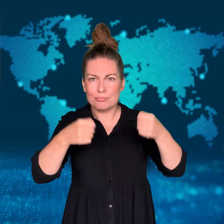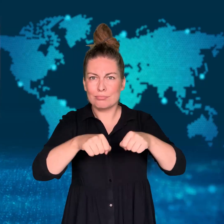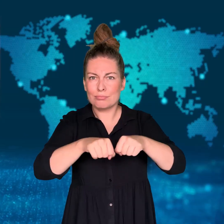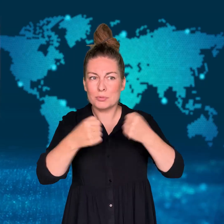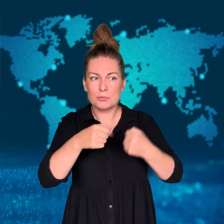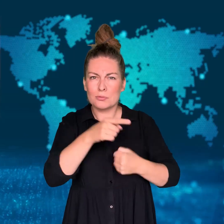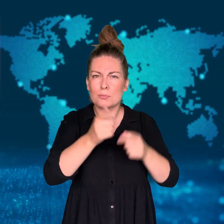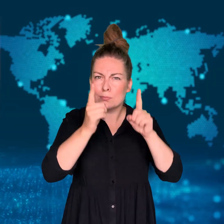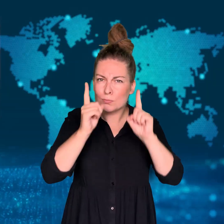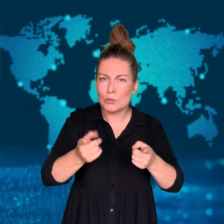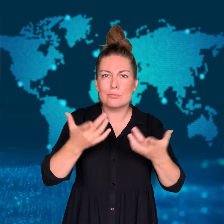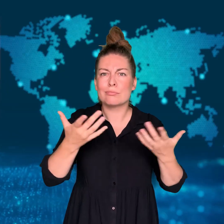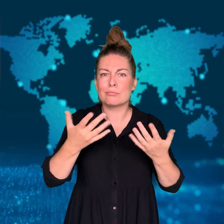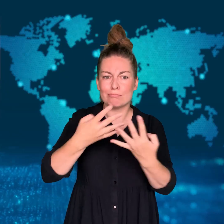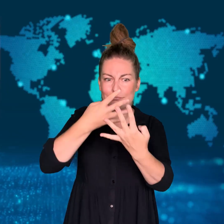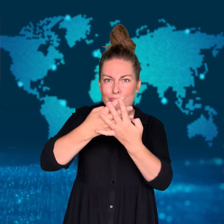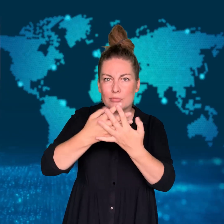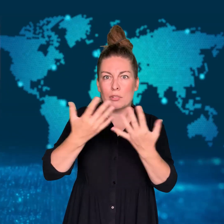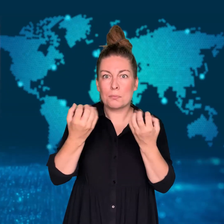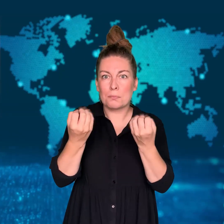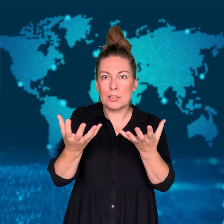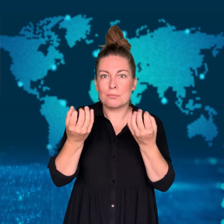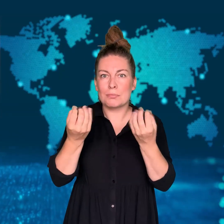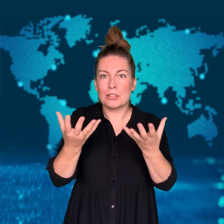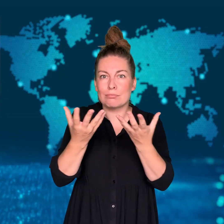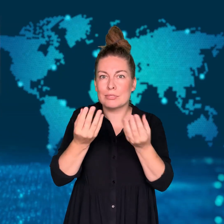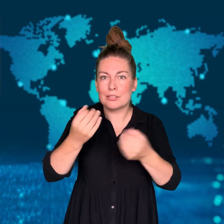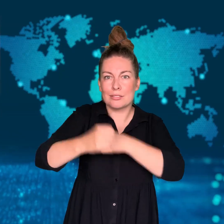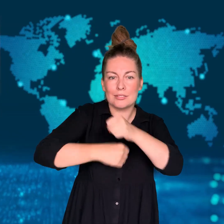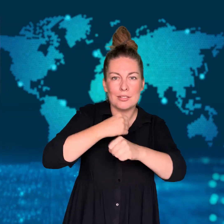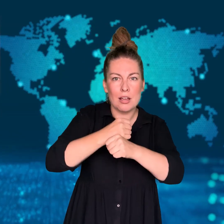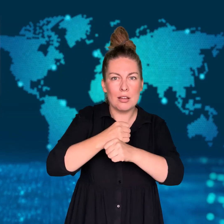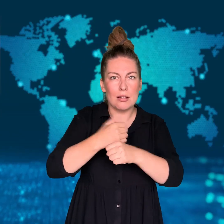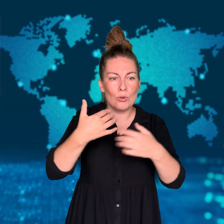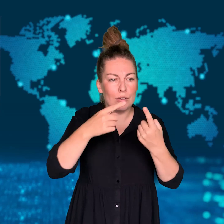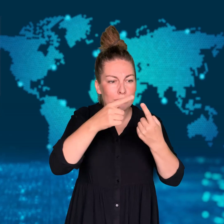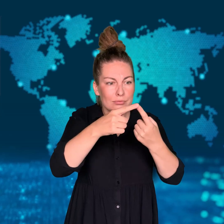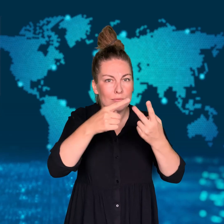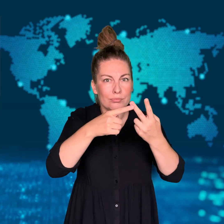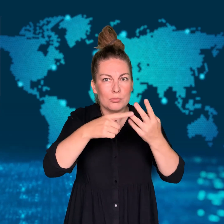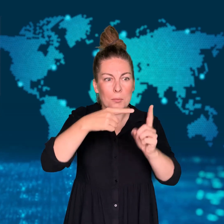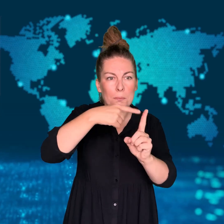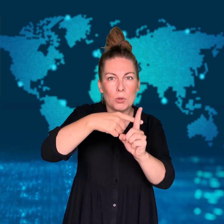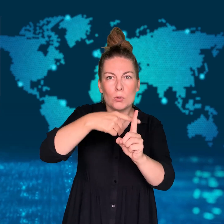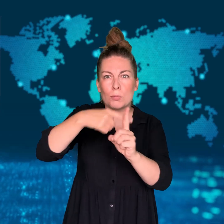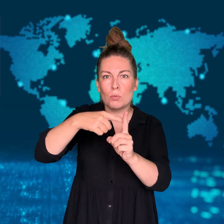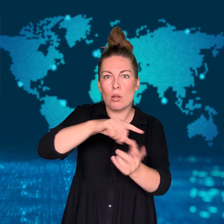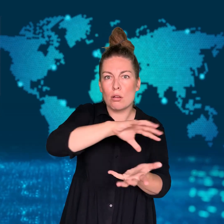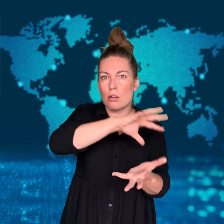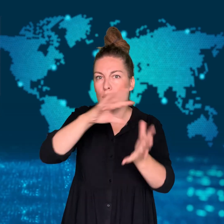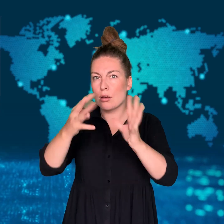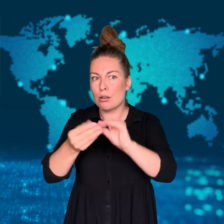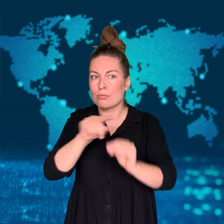Some of those included his involvement in the murder of